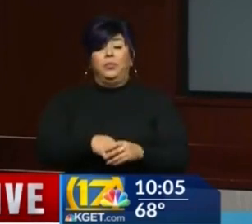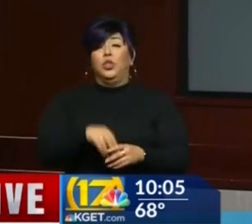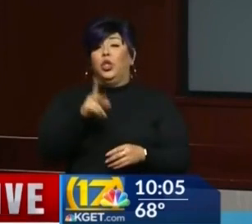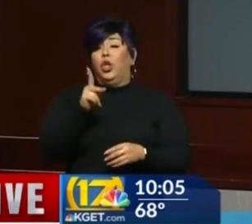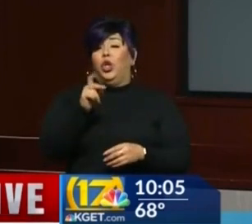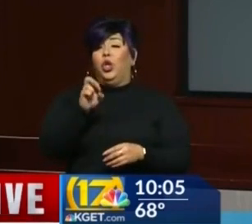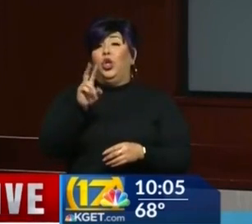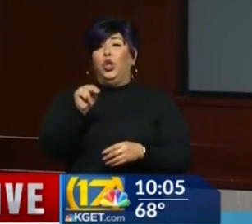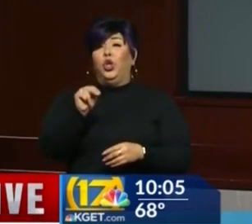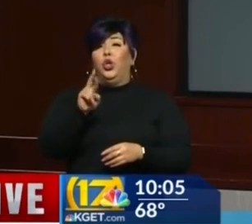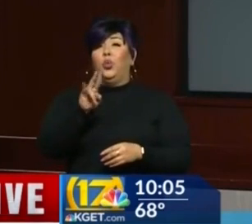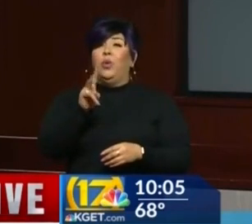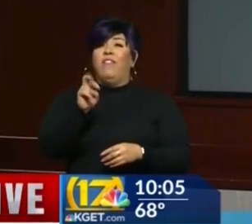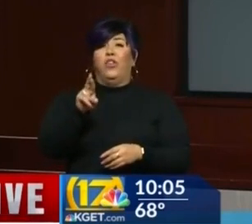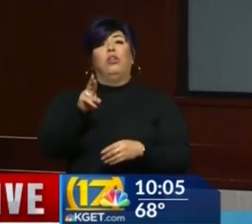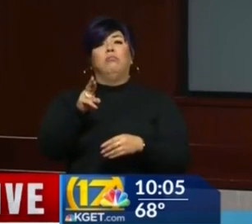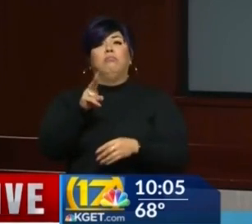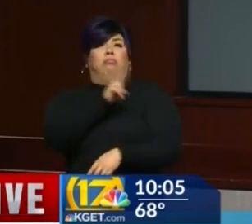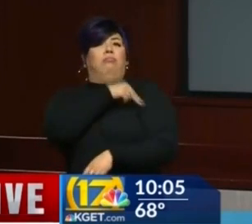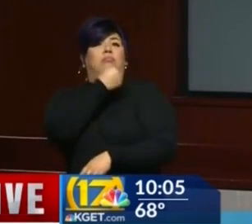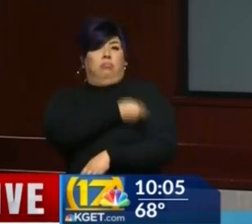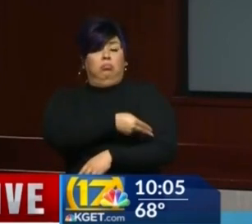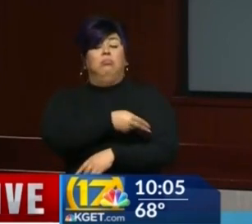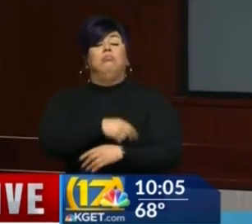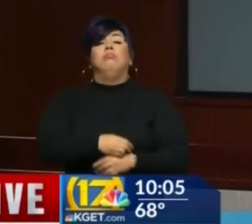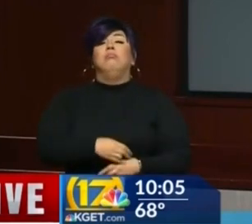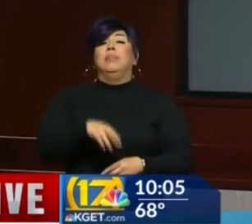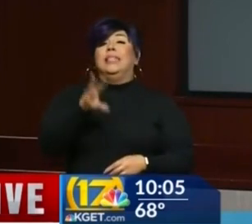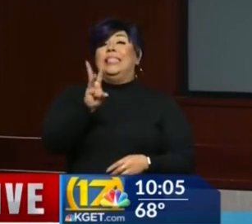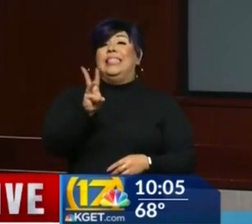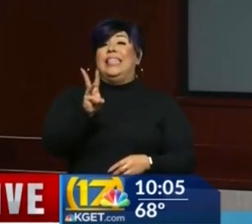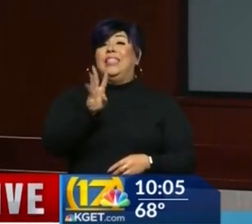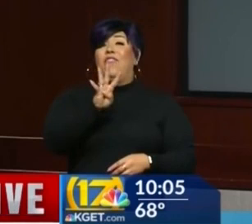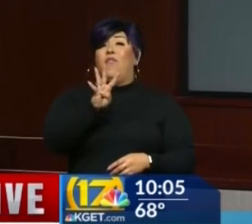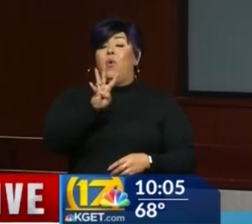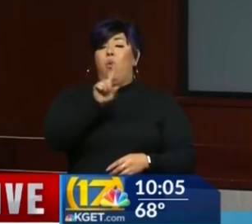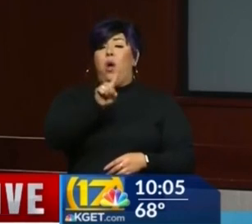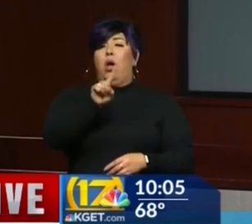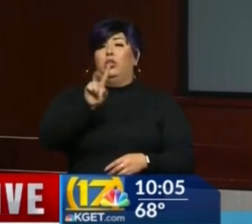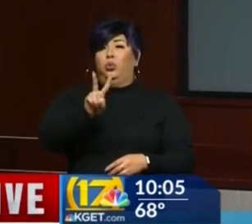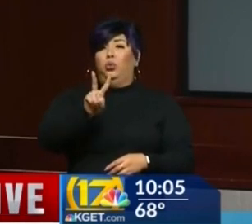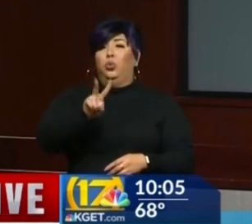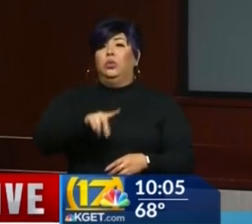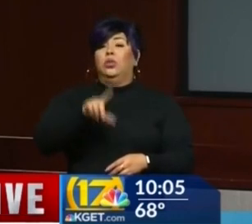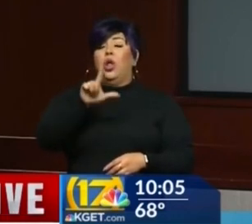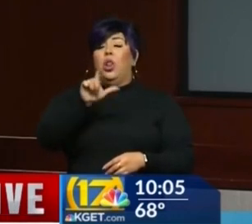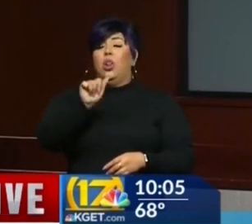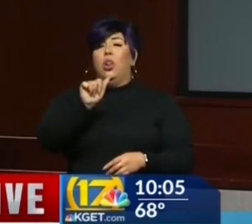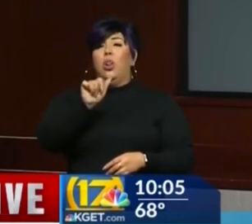CENTER IS 1401 AND DELANO MONDAY THROUGH FRIDAY 8 TO 5 THE CURRENT RIVER VALLEY